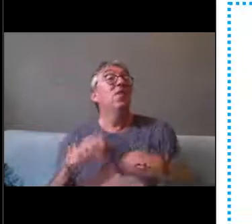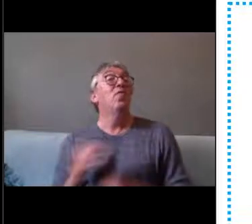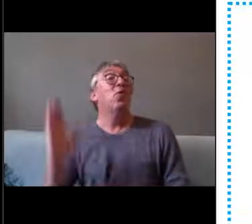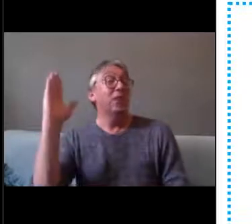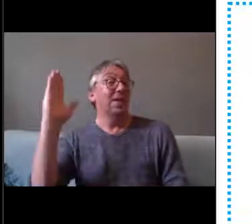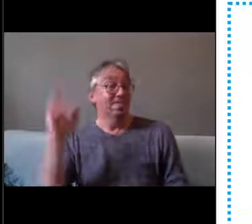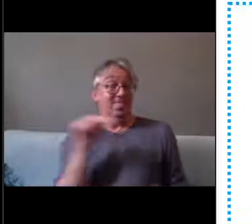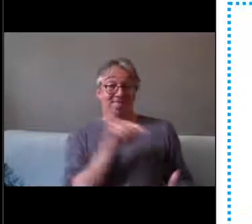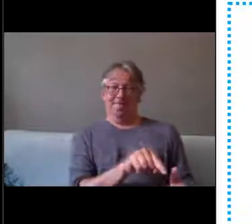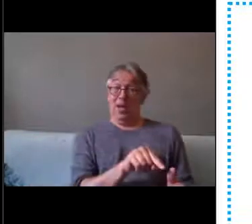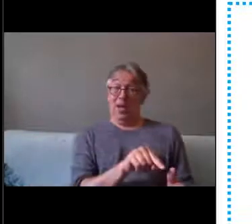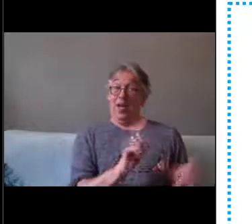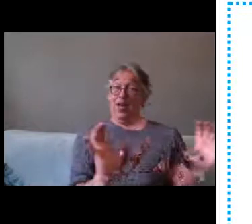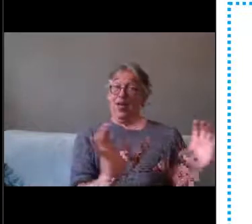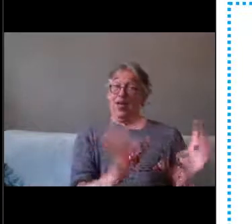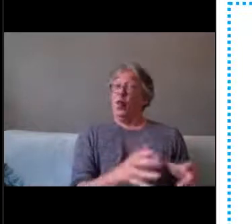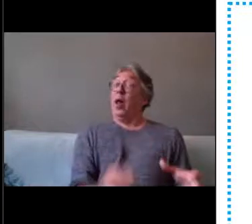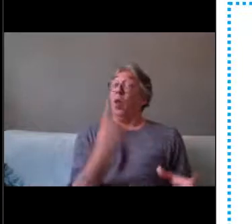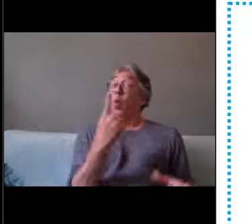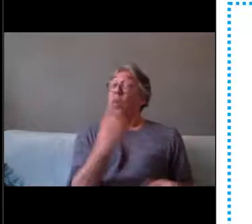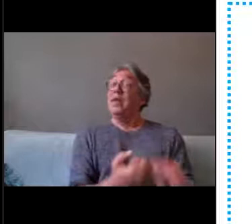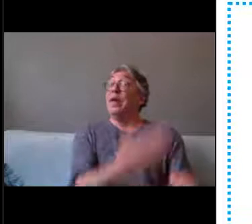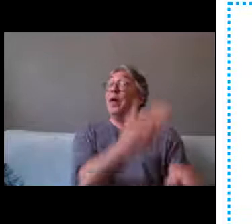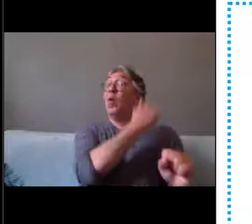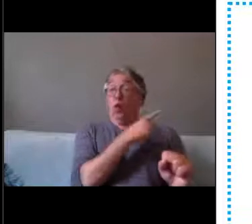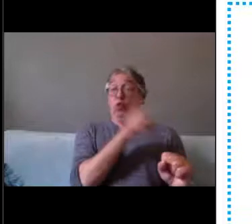they are in the middle of their assignments